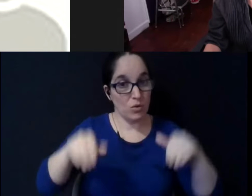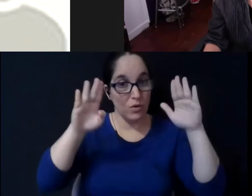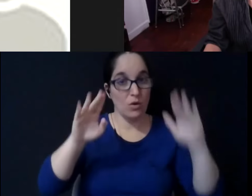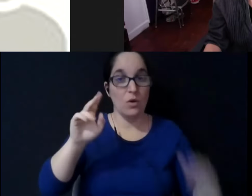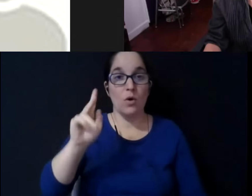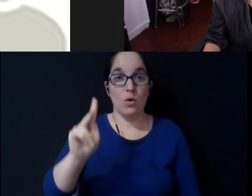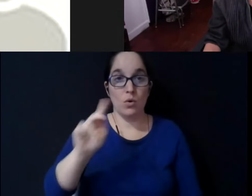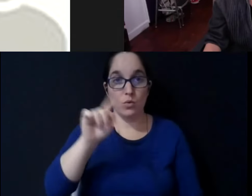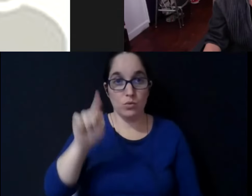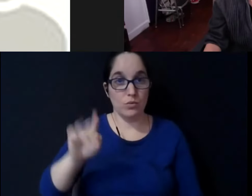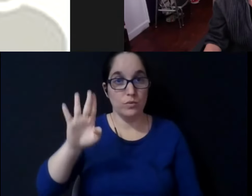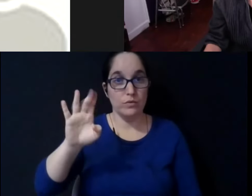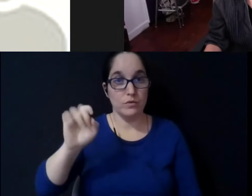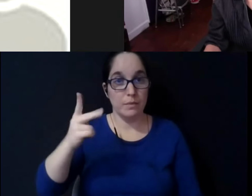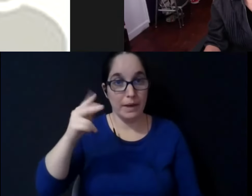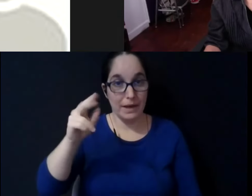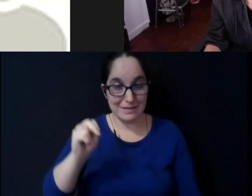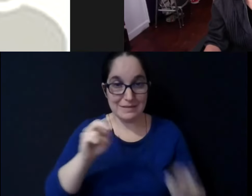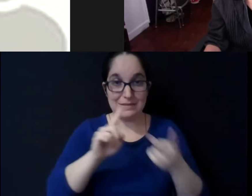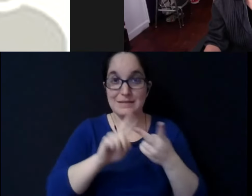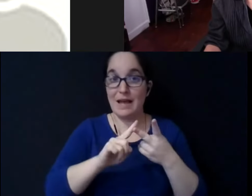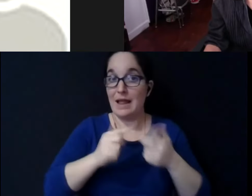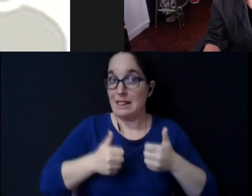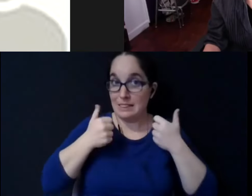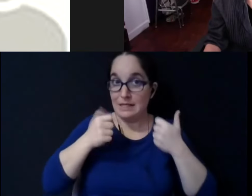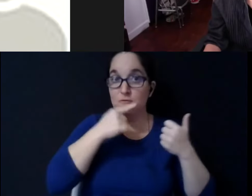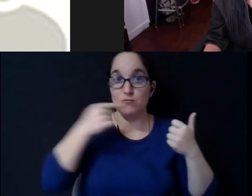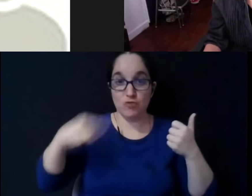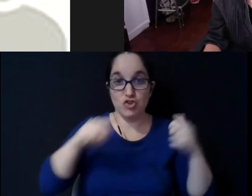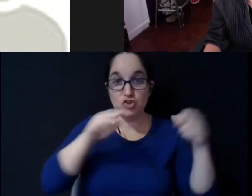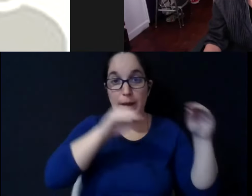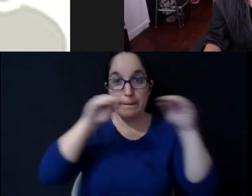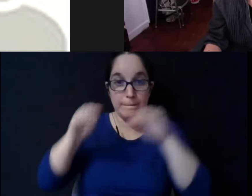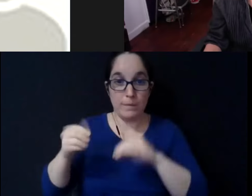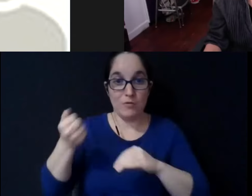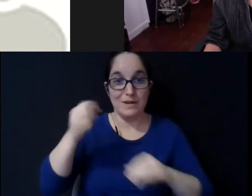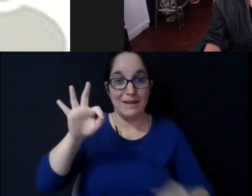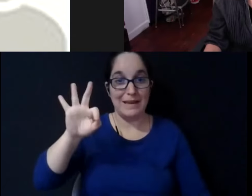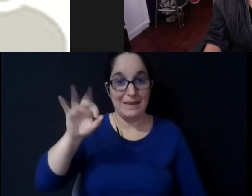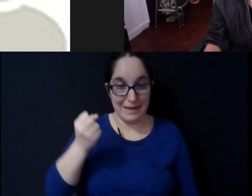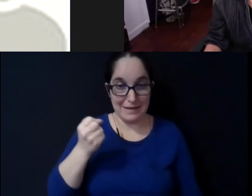lived in Russia and migrated to the US in the 90s. Chereece Cross is a Caribbean American who spent